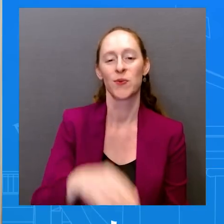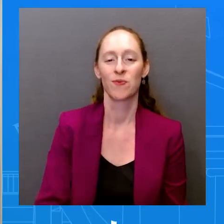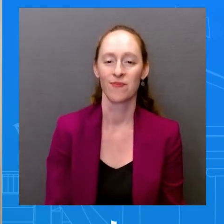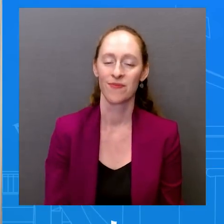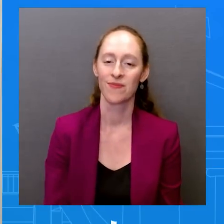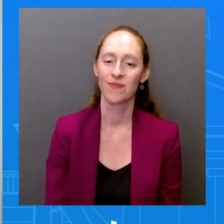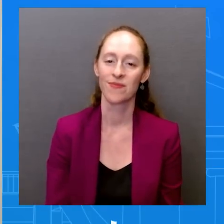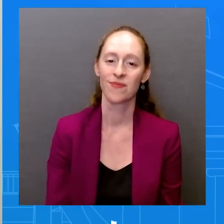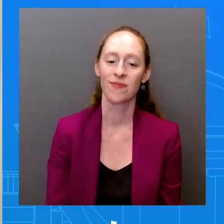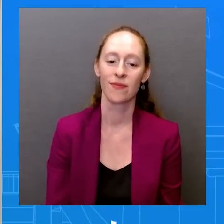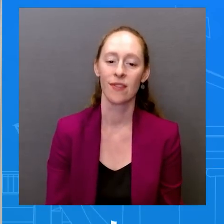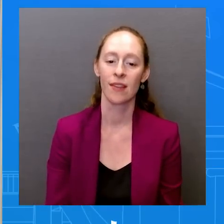Okay.